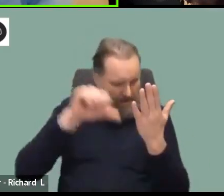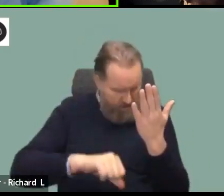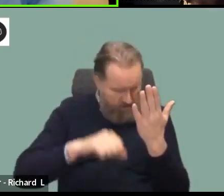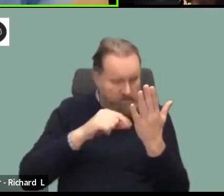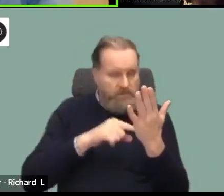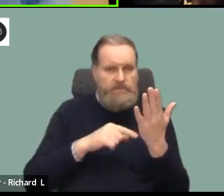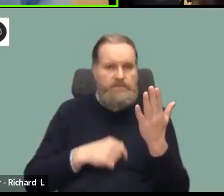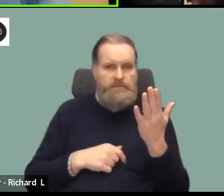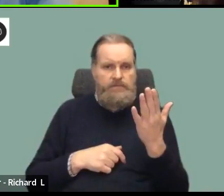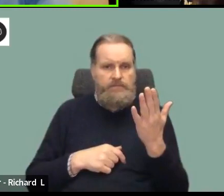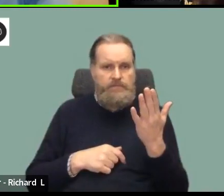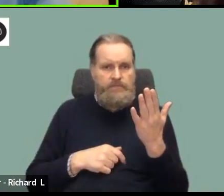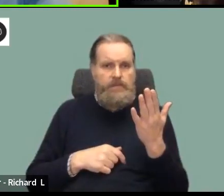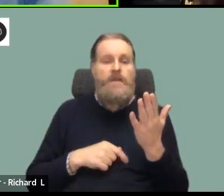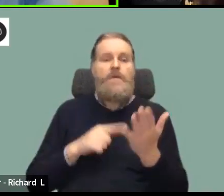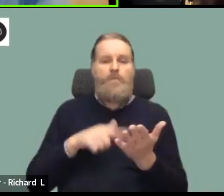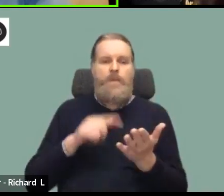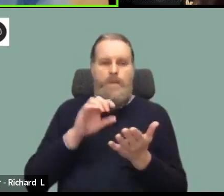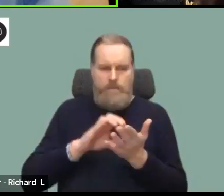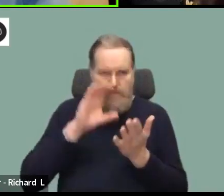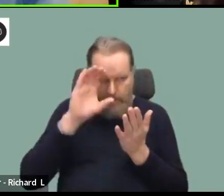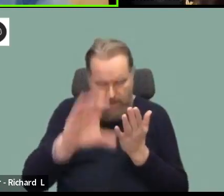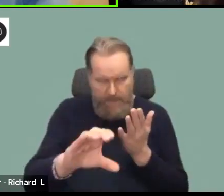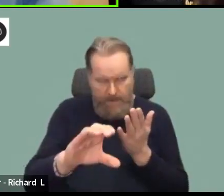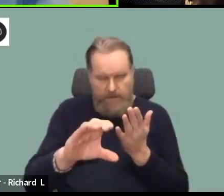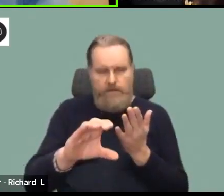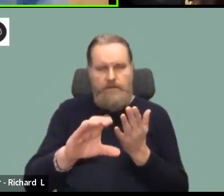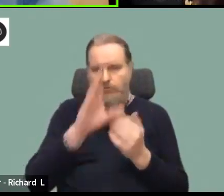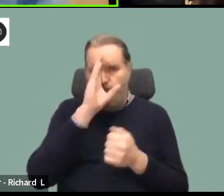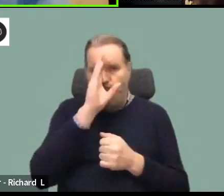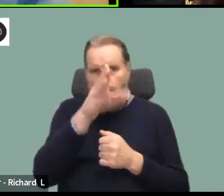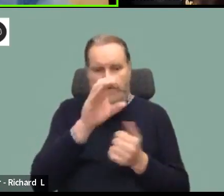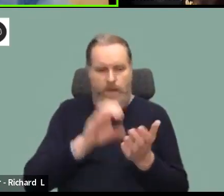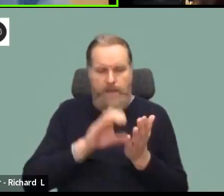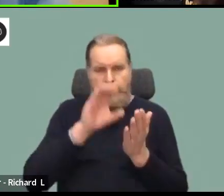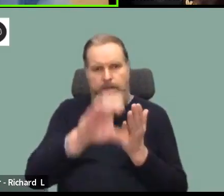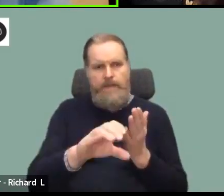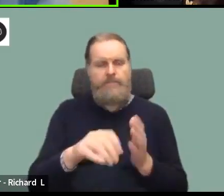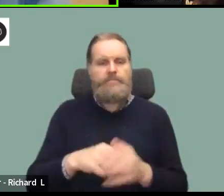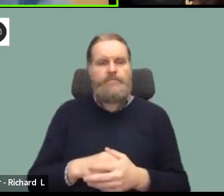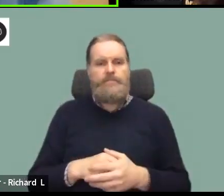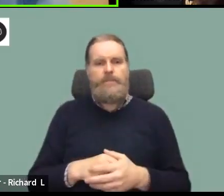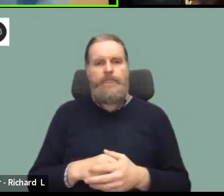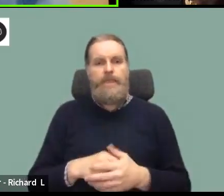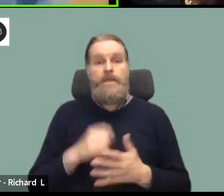agreed that they will we will immediately pay. a lot a lump sum payment to everyone on strike, straight